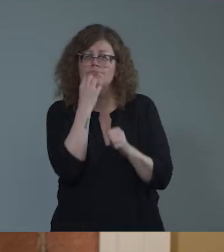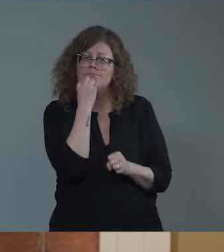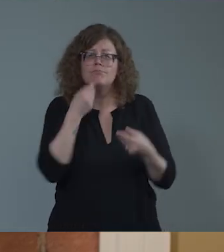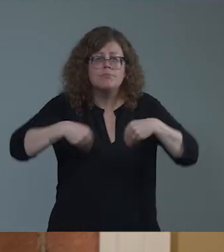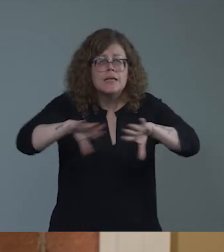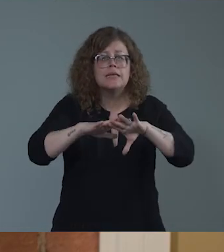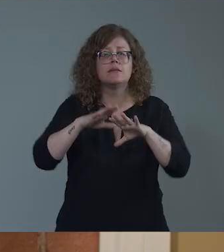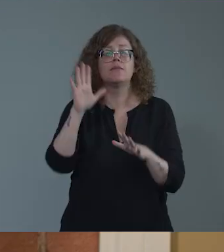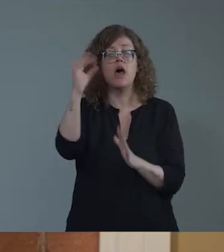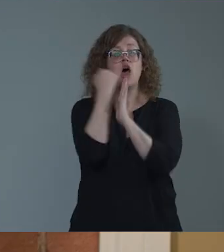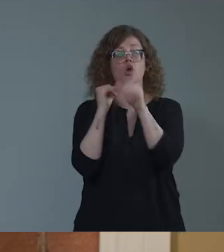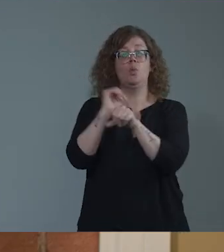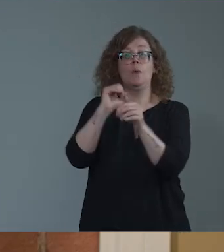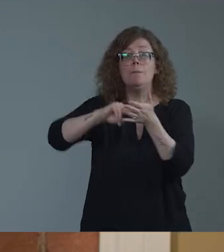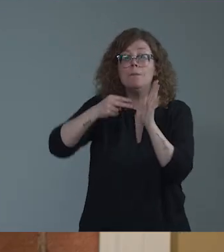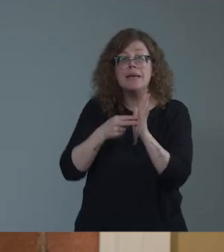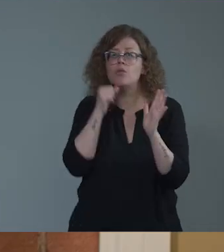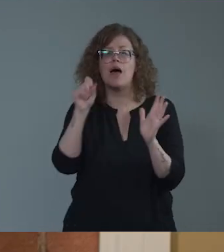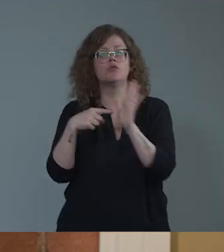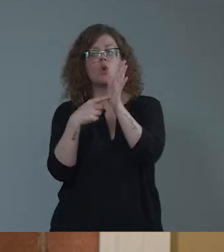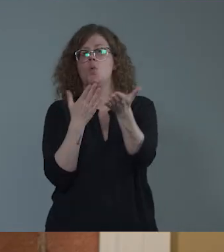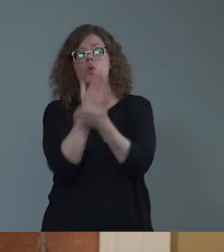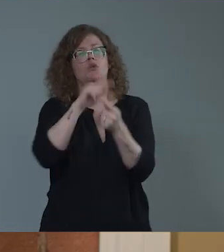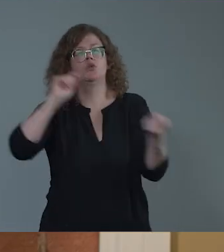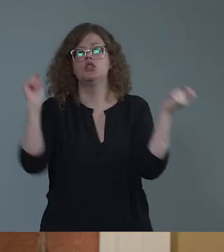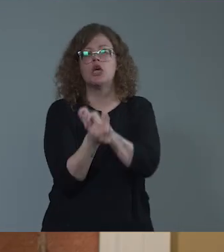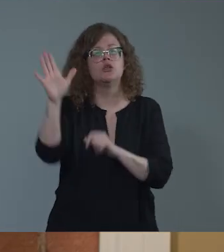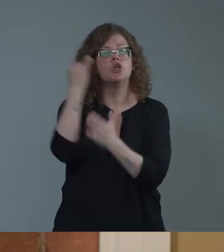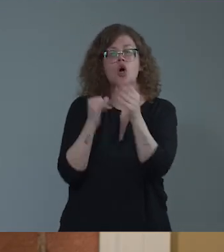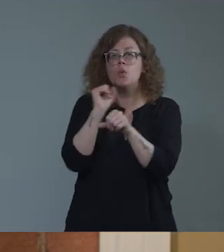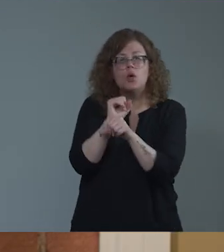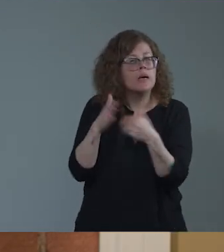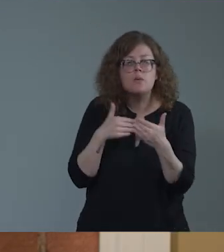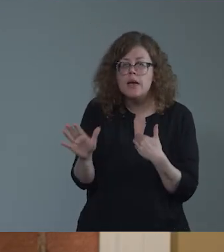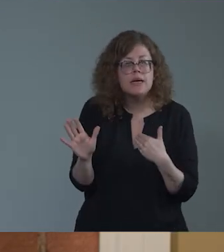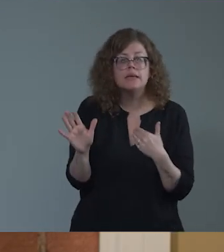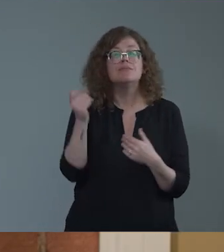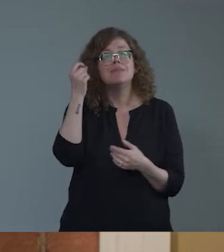Artists make sure you know that, okay. What you get paid for is what you deliver